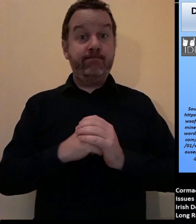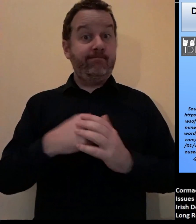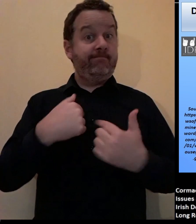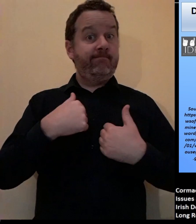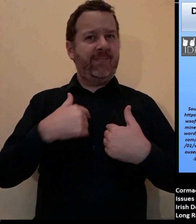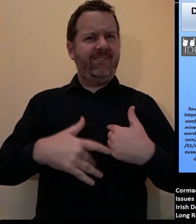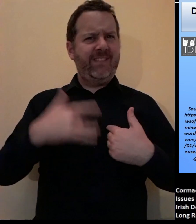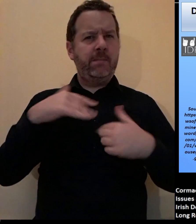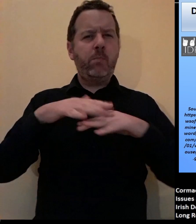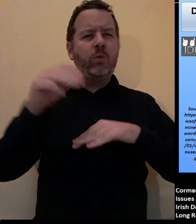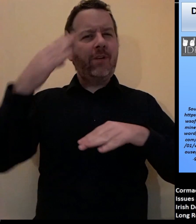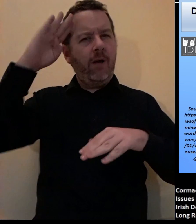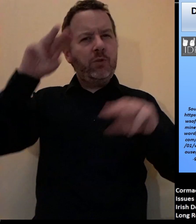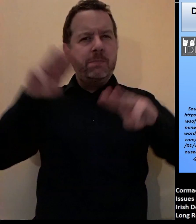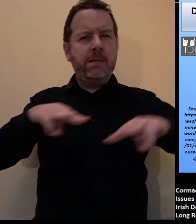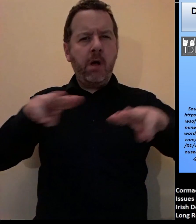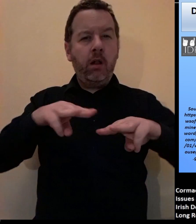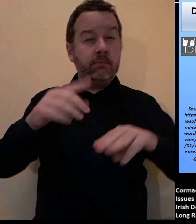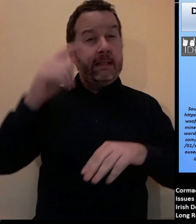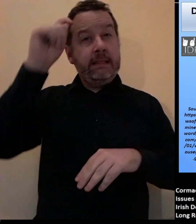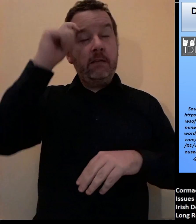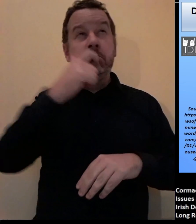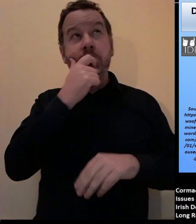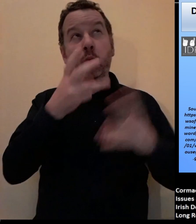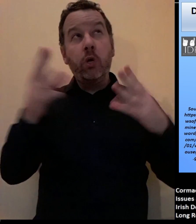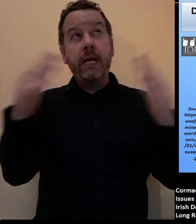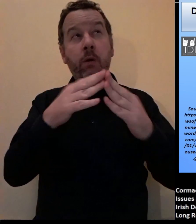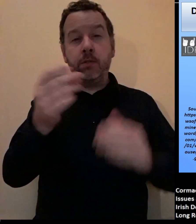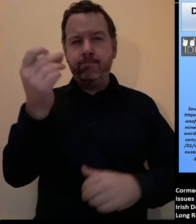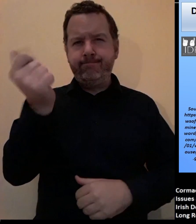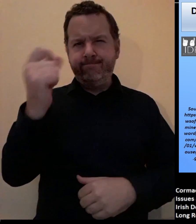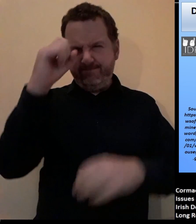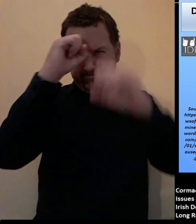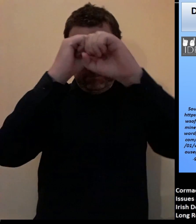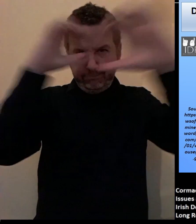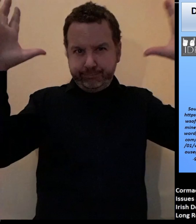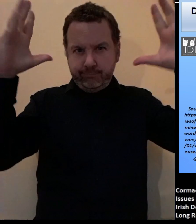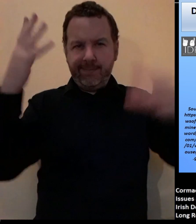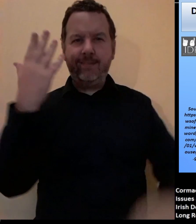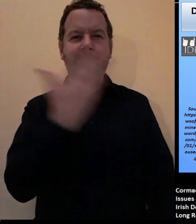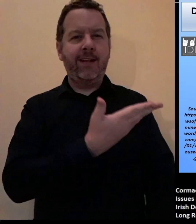but it also represents a particular time in a particular situated context -